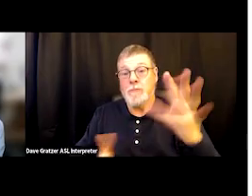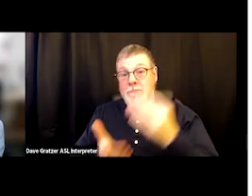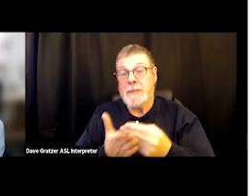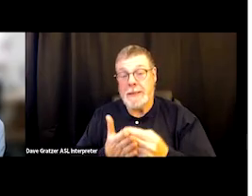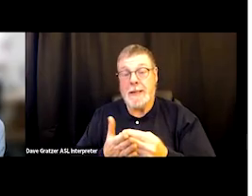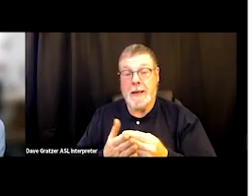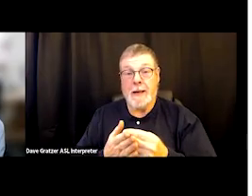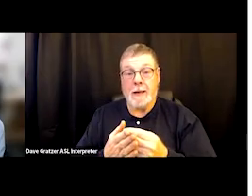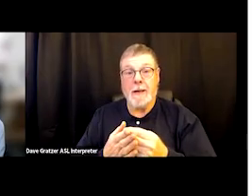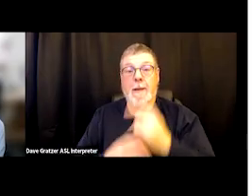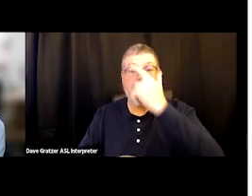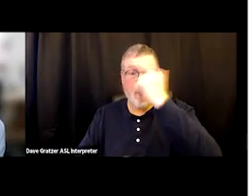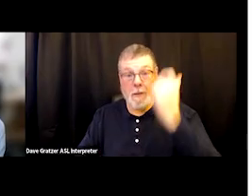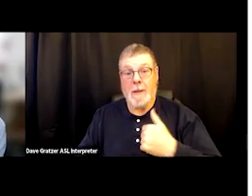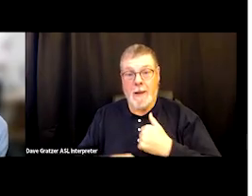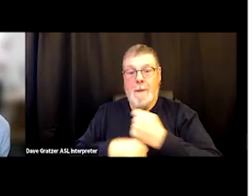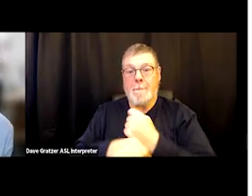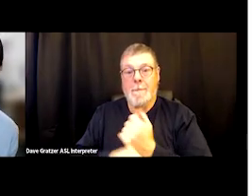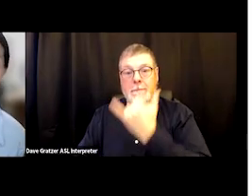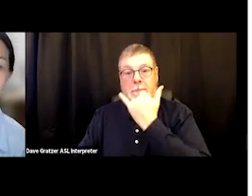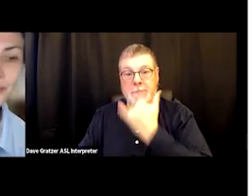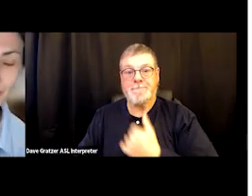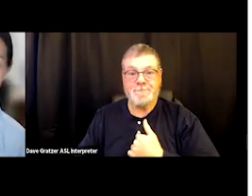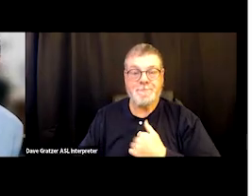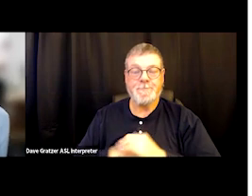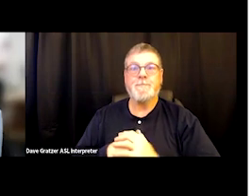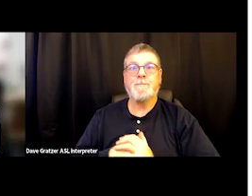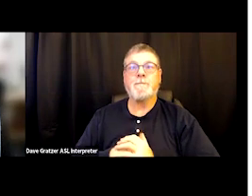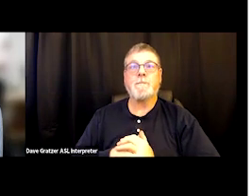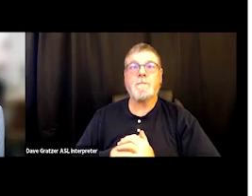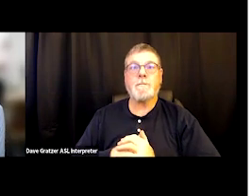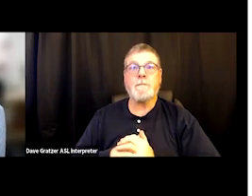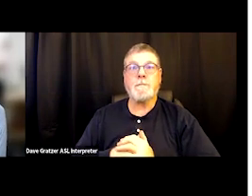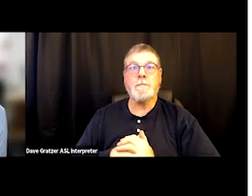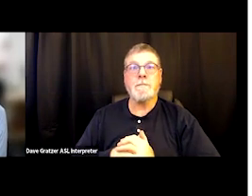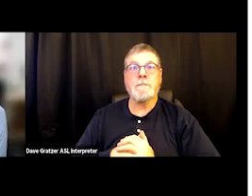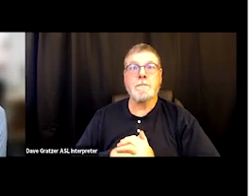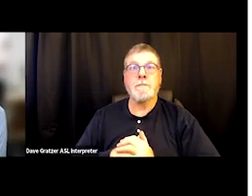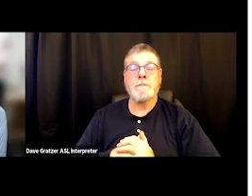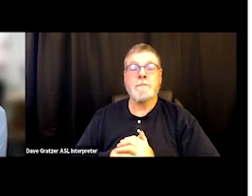because I checked the wrong box. So while a lot of the questions